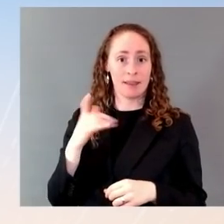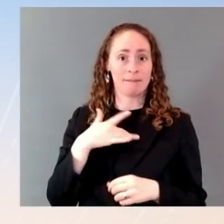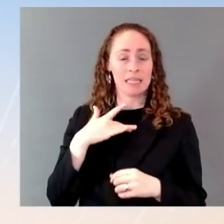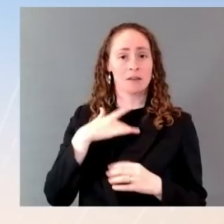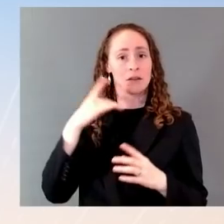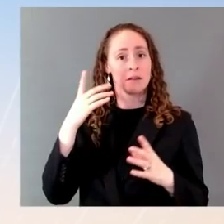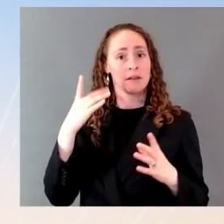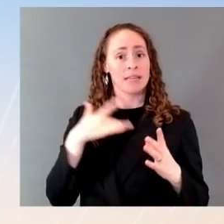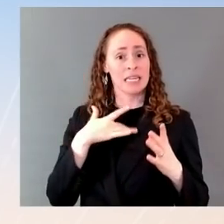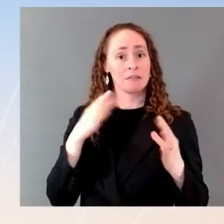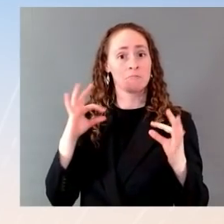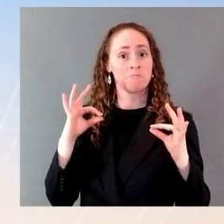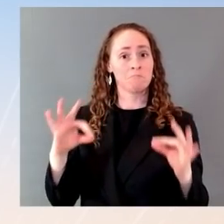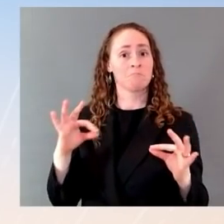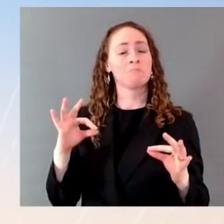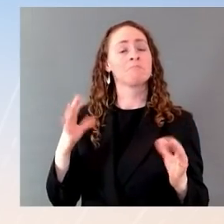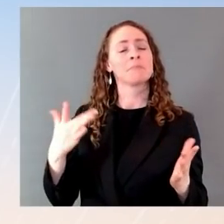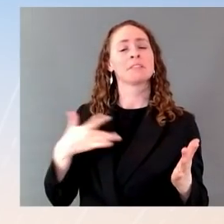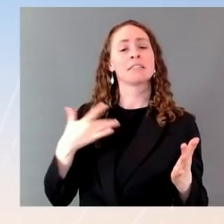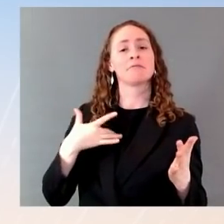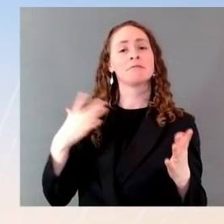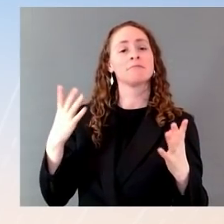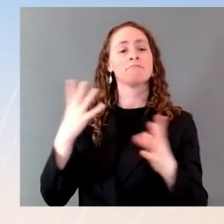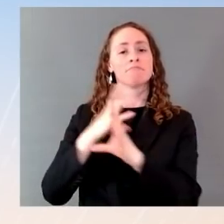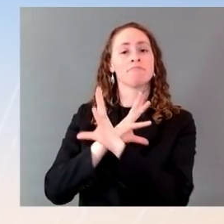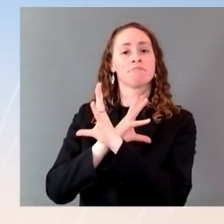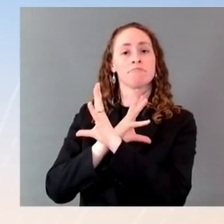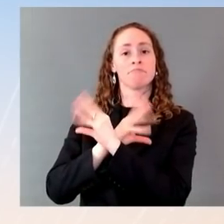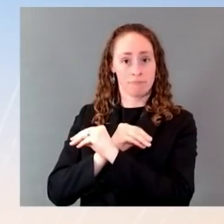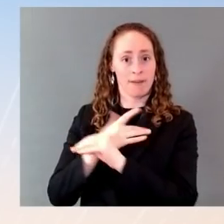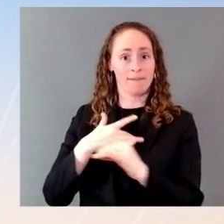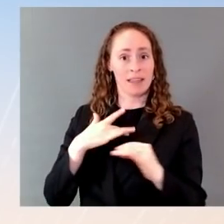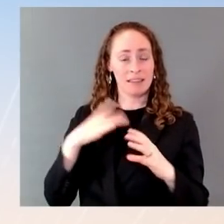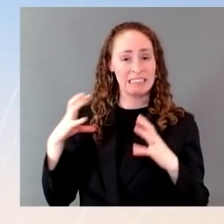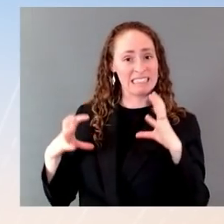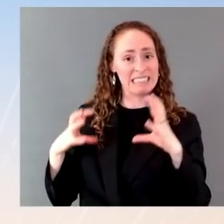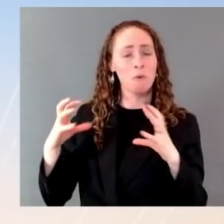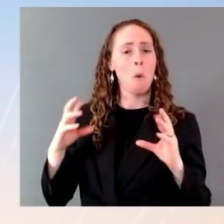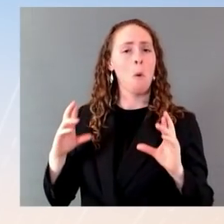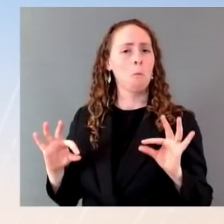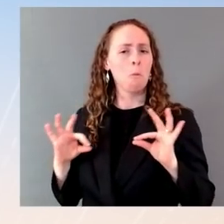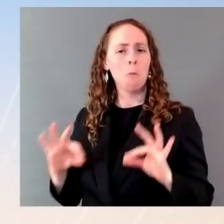Ms. Psaki: The way we see our relationship with Russia is that the President and leaders in this administration